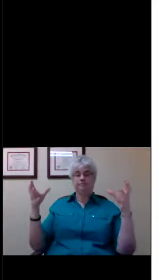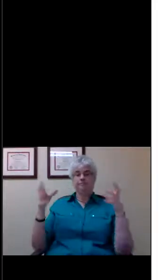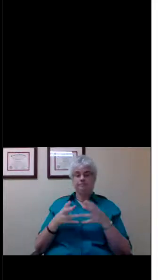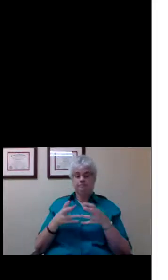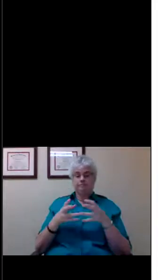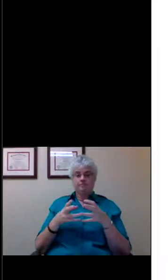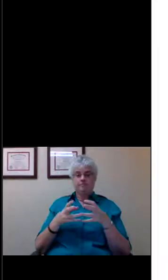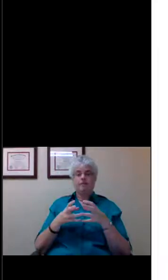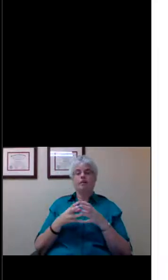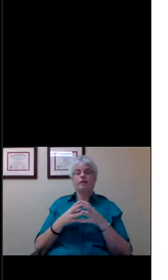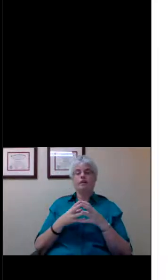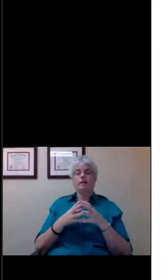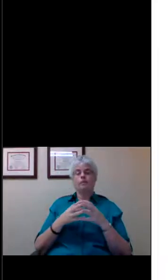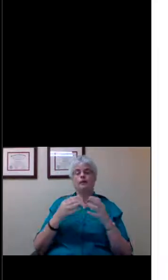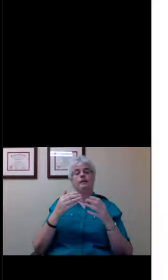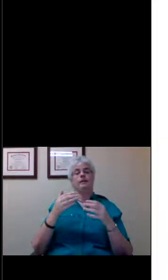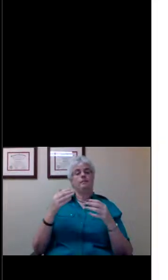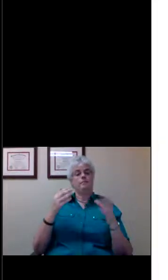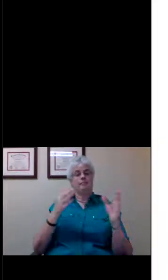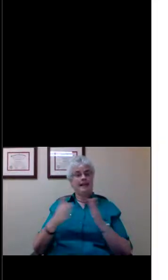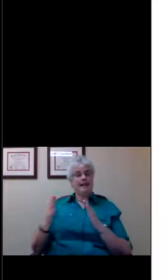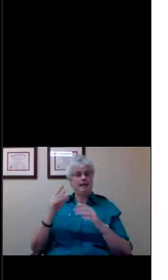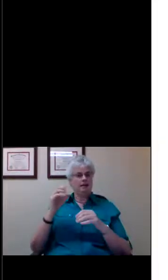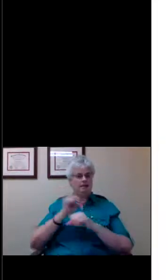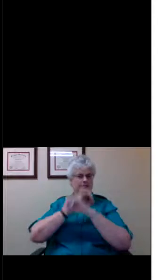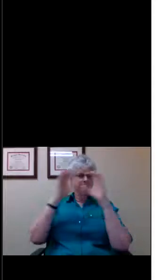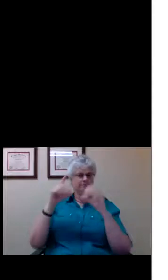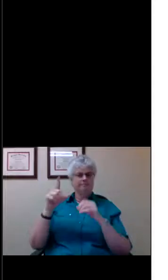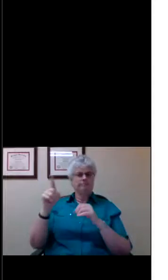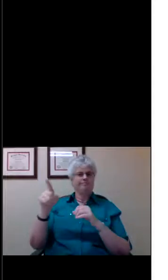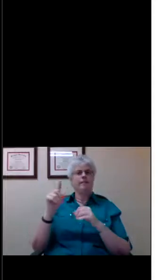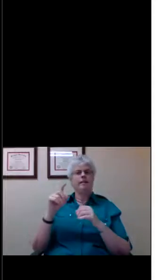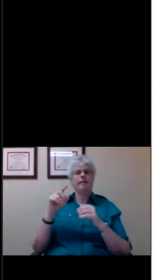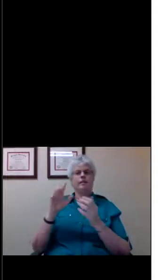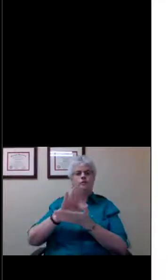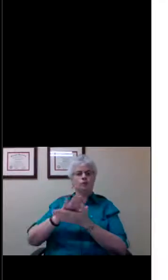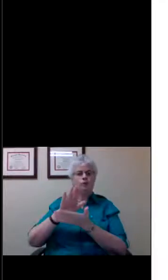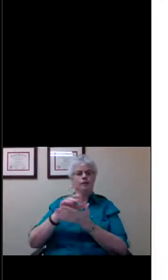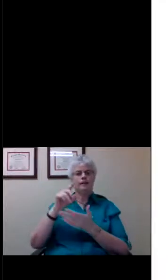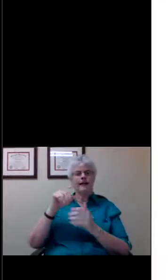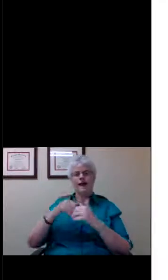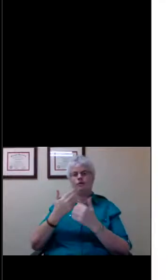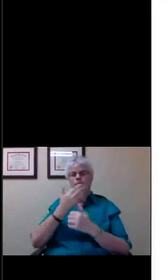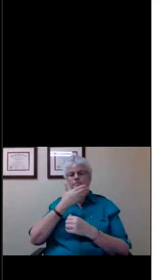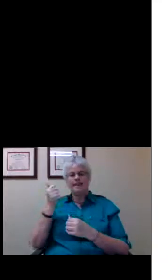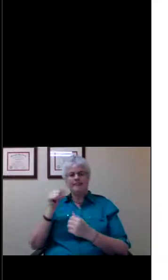So what our team did, we got together and planned [audio cuts out again]